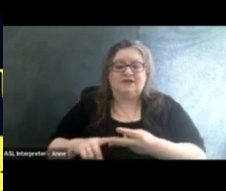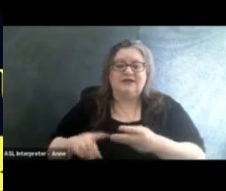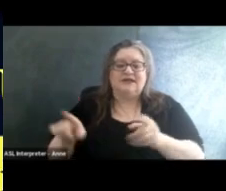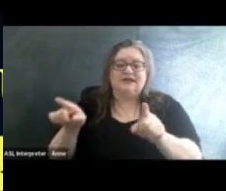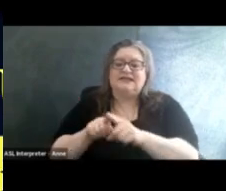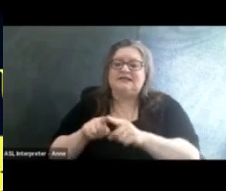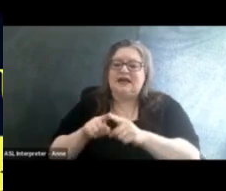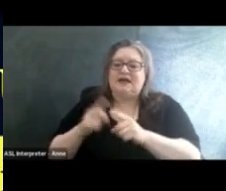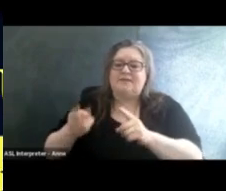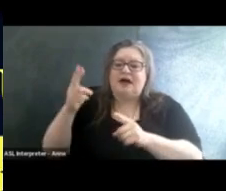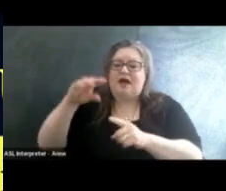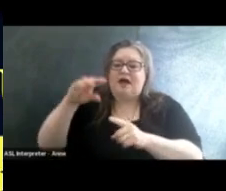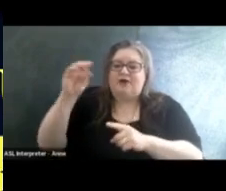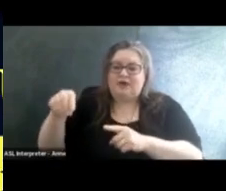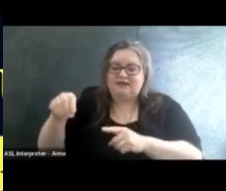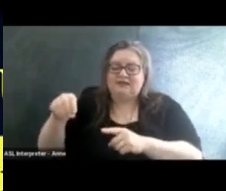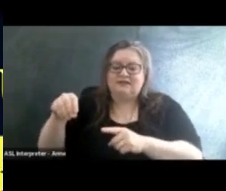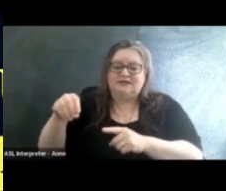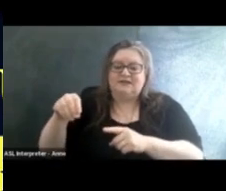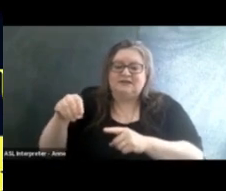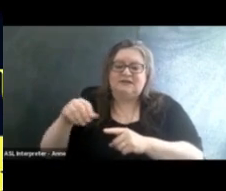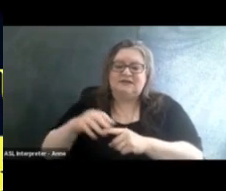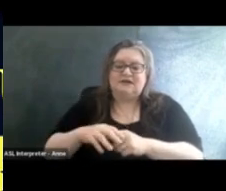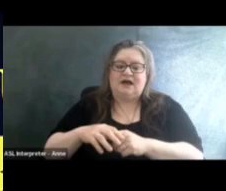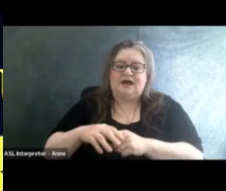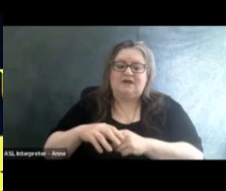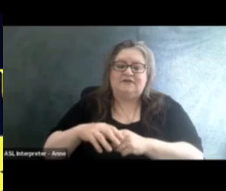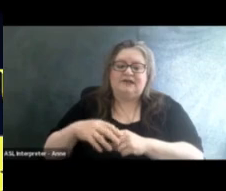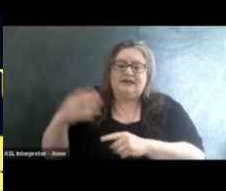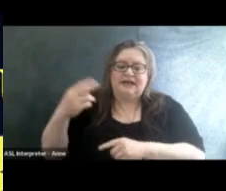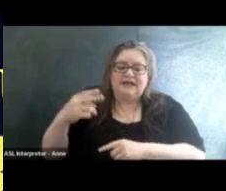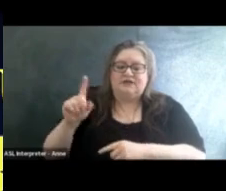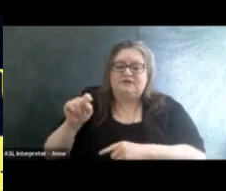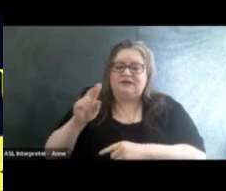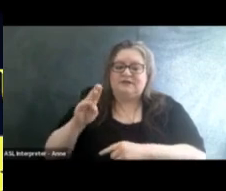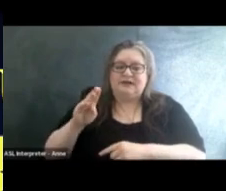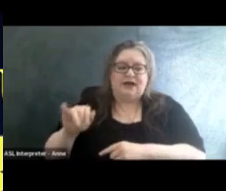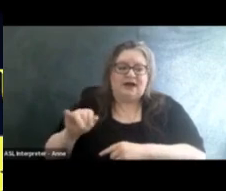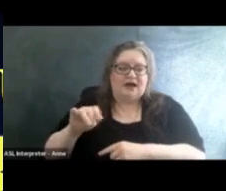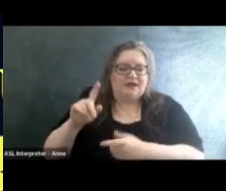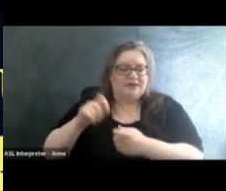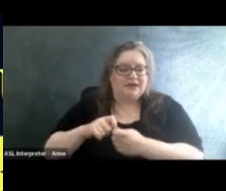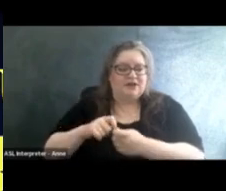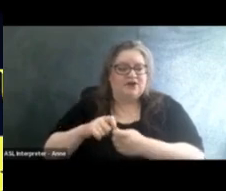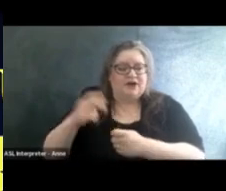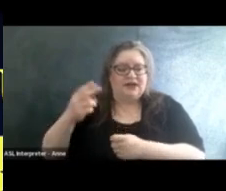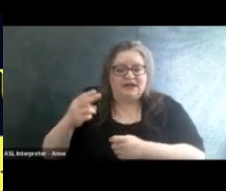rates of histories of traumatic brain injury, and particularly histories of more severe